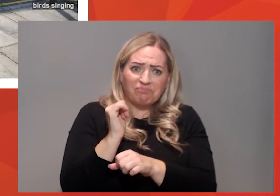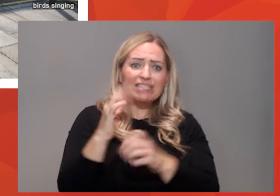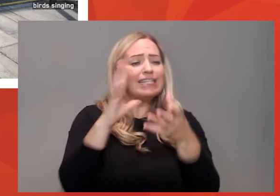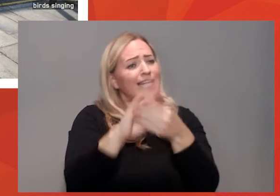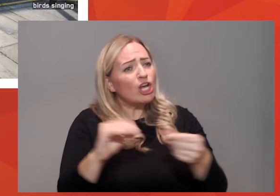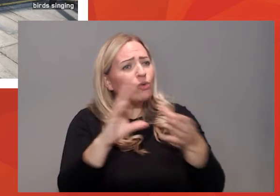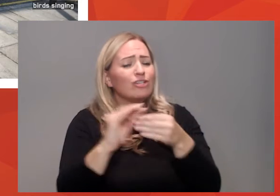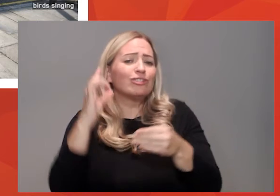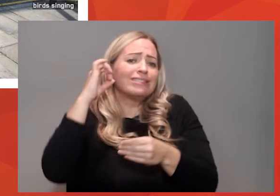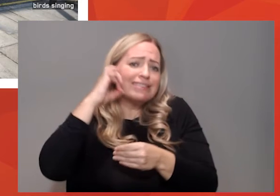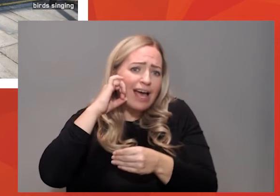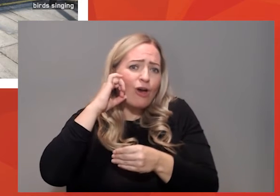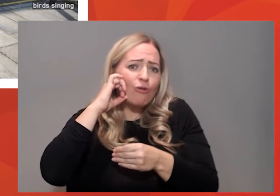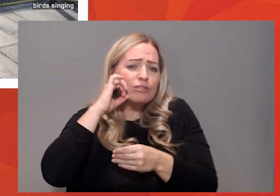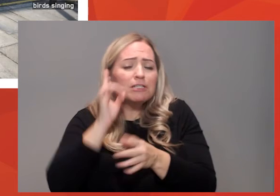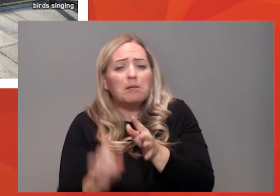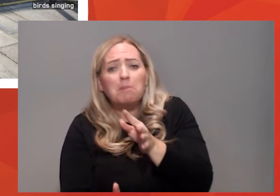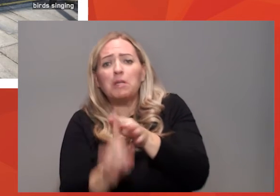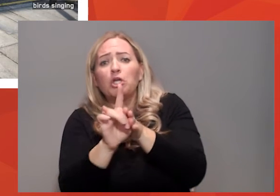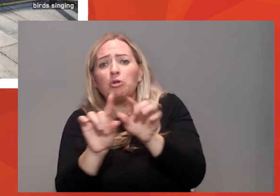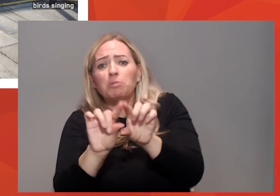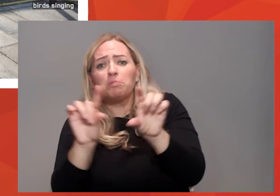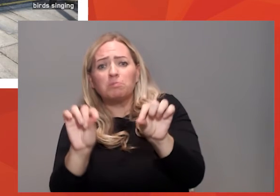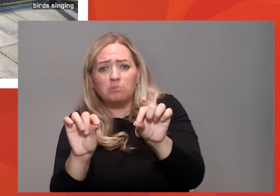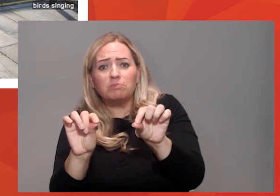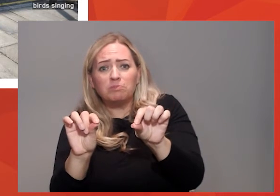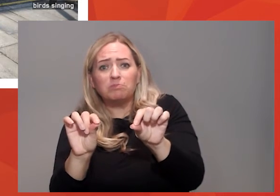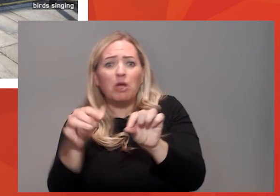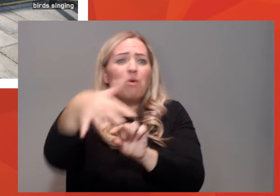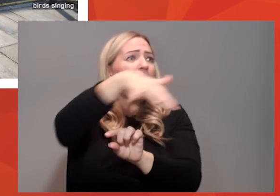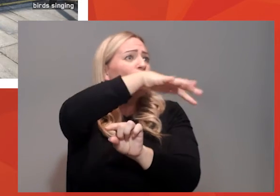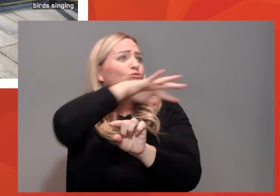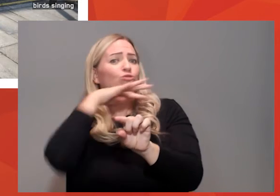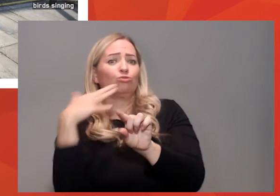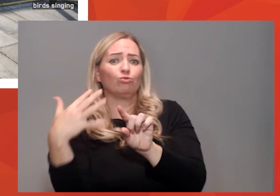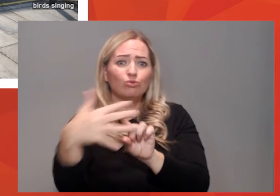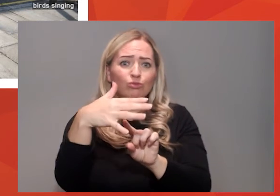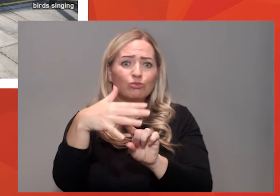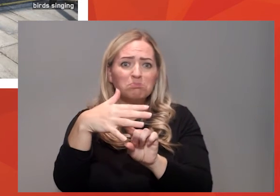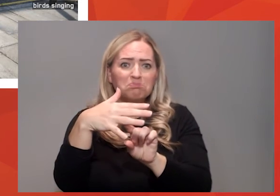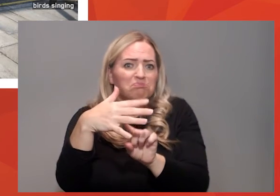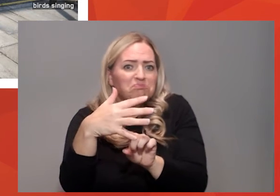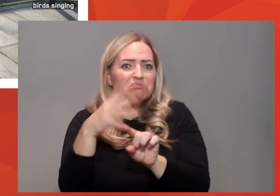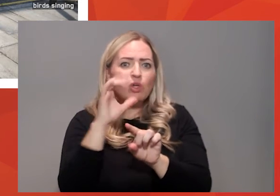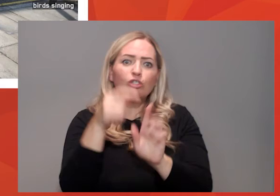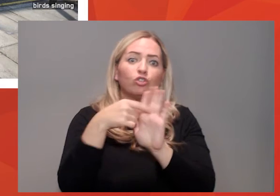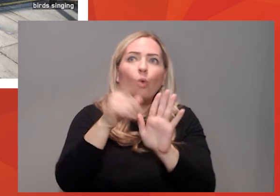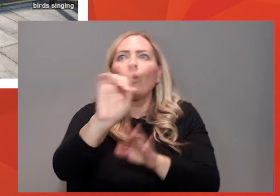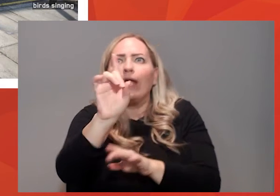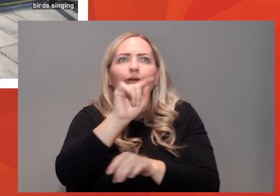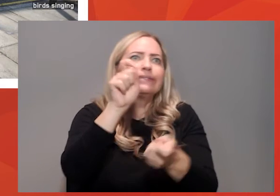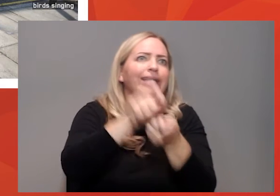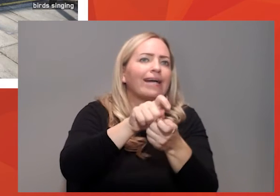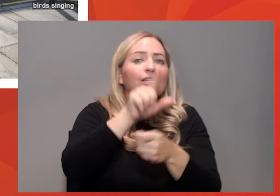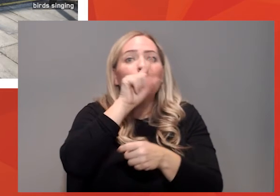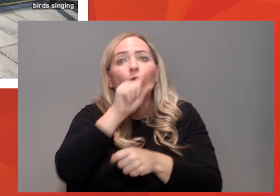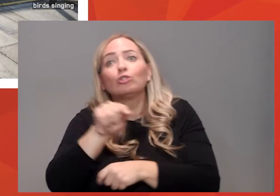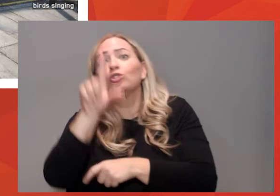narration sound and it appears around you. There was no sense to show where exactly the bidrs were singing